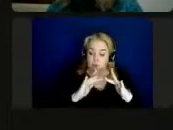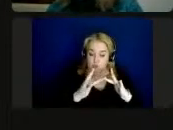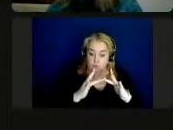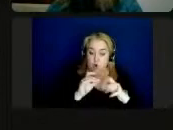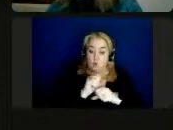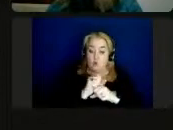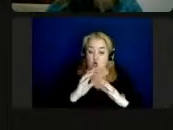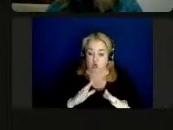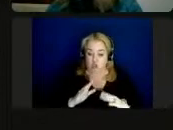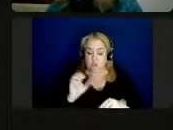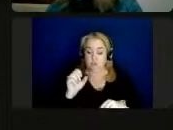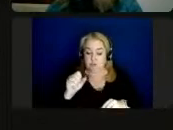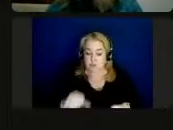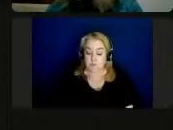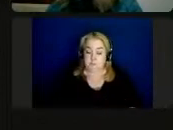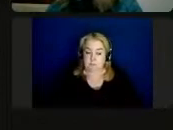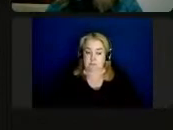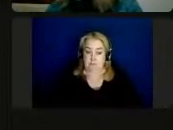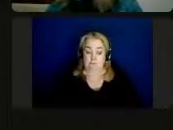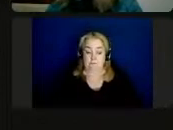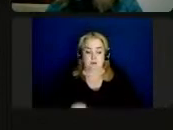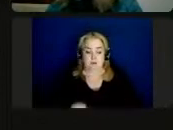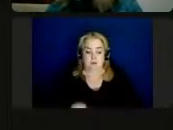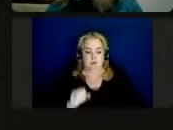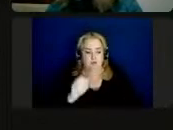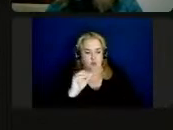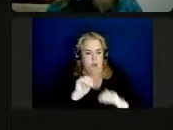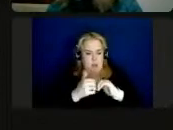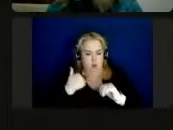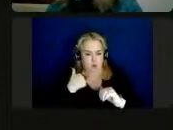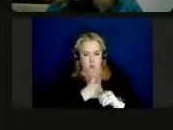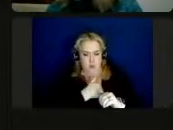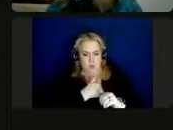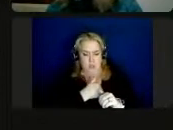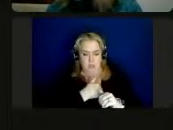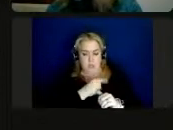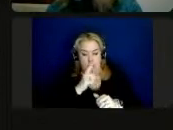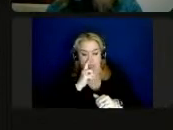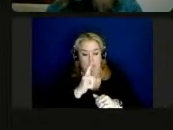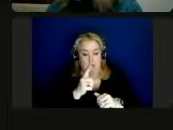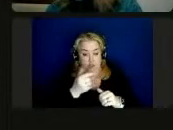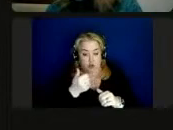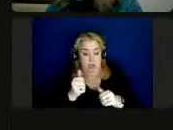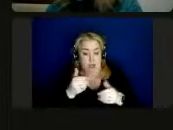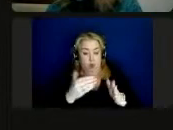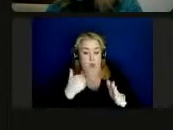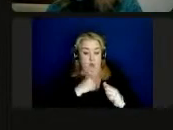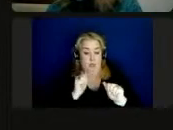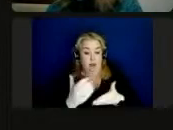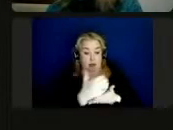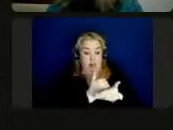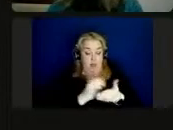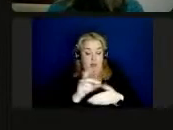PANDEMIC RIGHT?